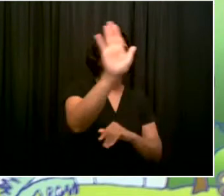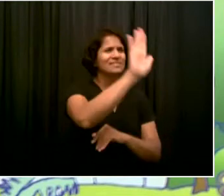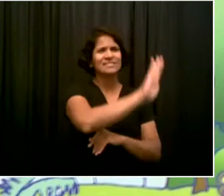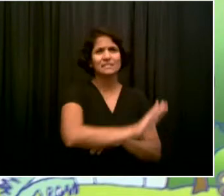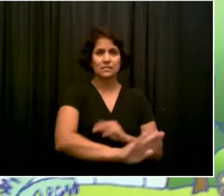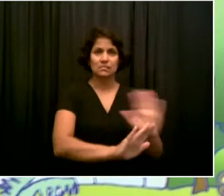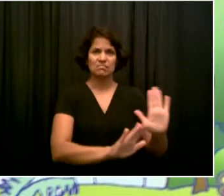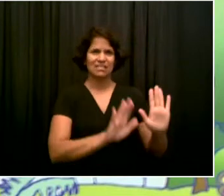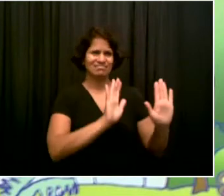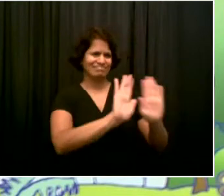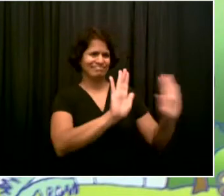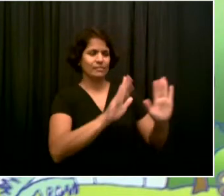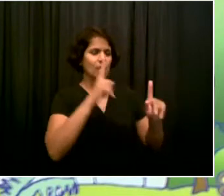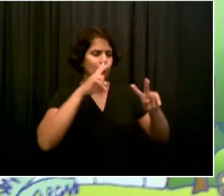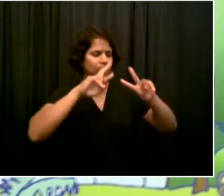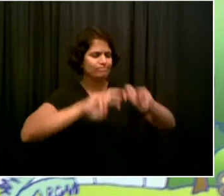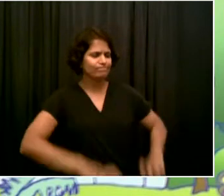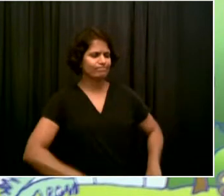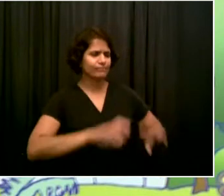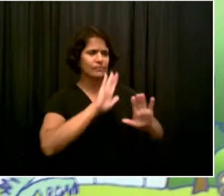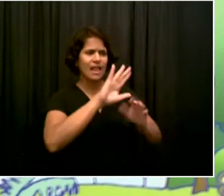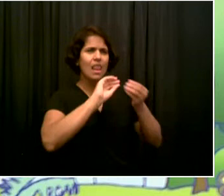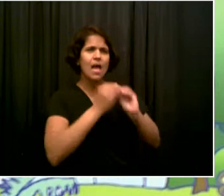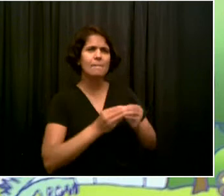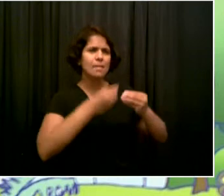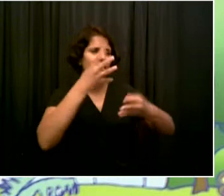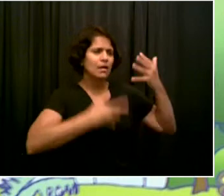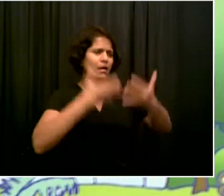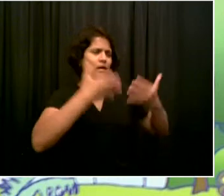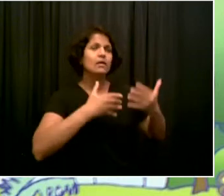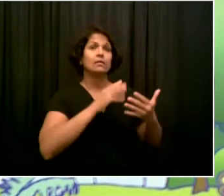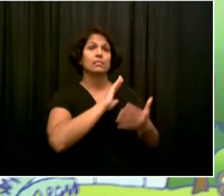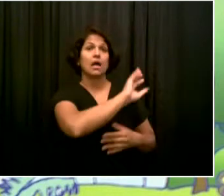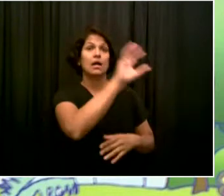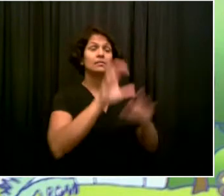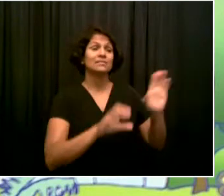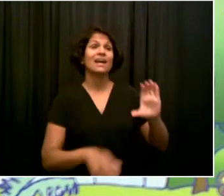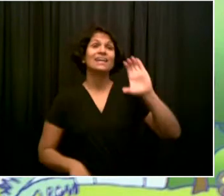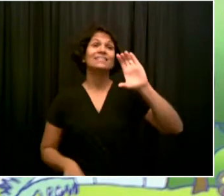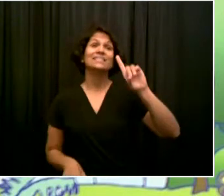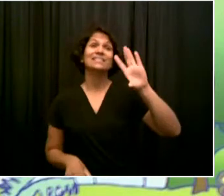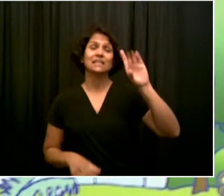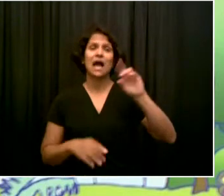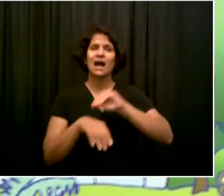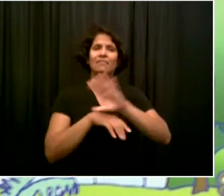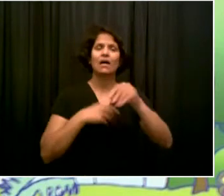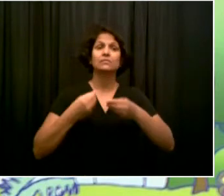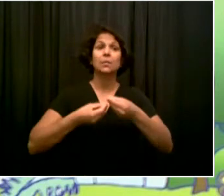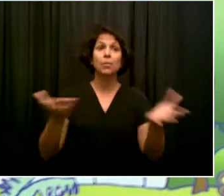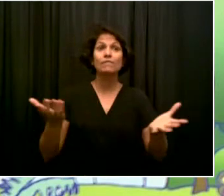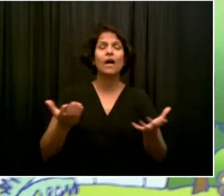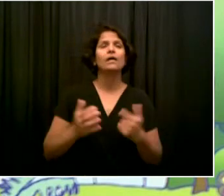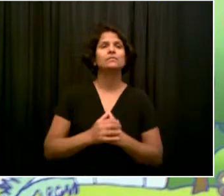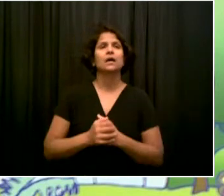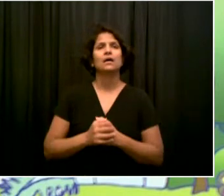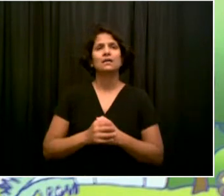WE JUST GOT THE CDC GUIDANCE, EVERY LOCALITY HAS TO LOOK AT THE GUIDANCE AND DETERMINE HOW TO USE IT AND WE ALSO HAVE TO LOOK AT THE UNDERLYING RESEARCH AND DETERMINE WHAT